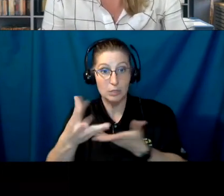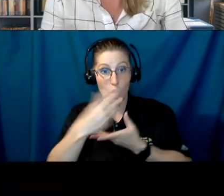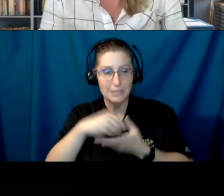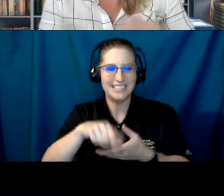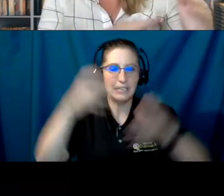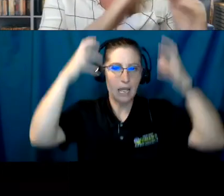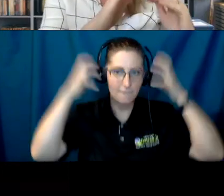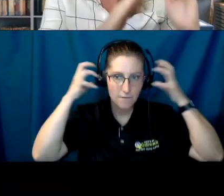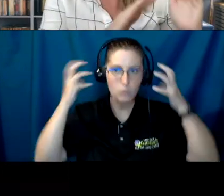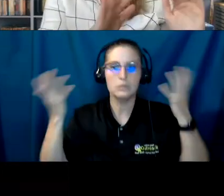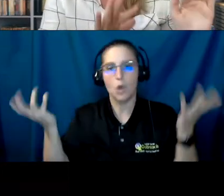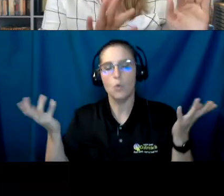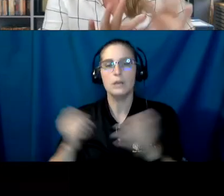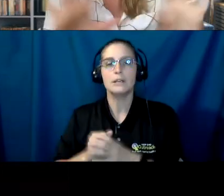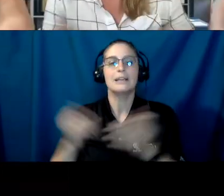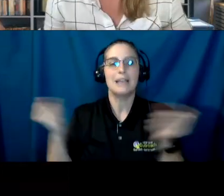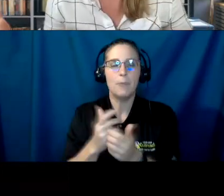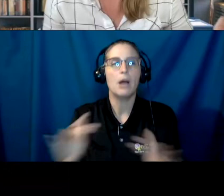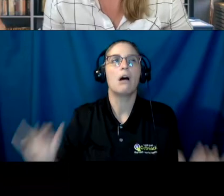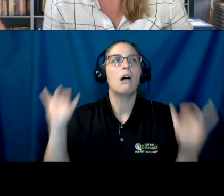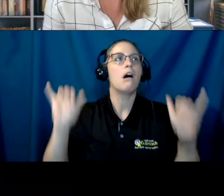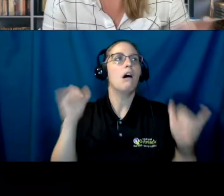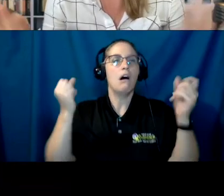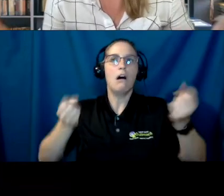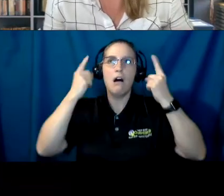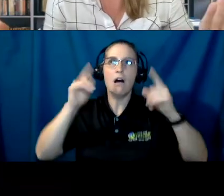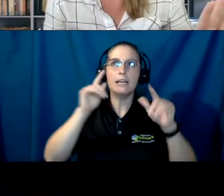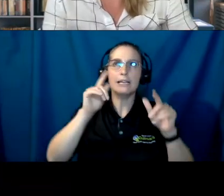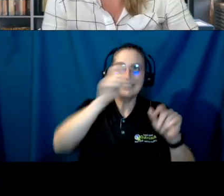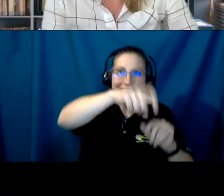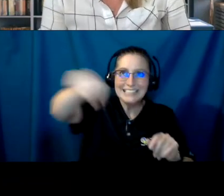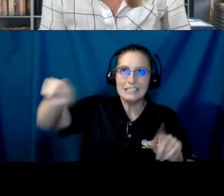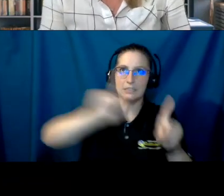just makes it more everyone understands that we all have our own needs. And that's fine.